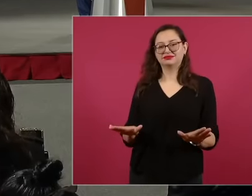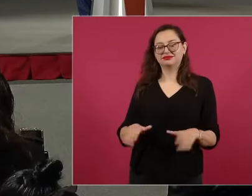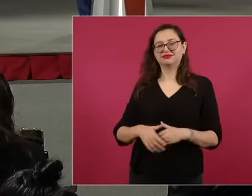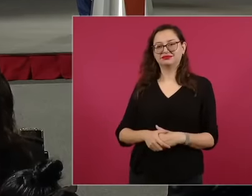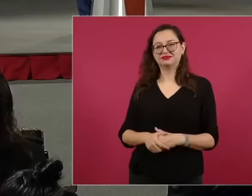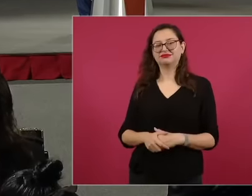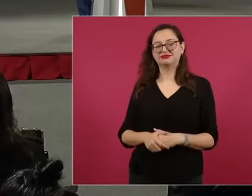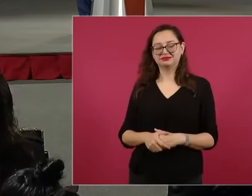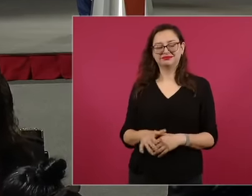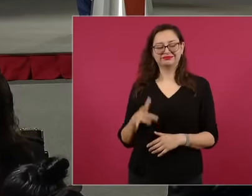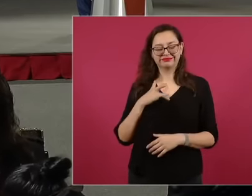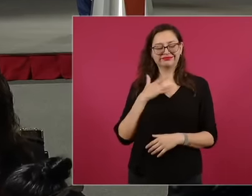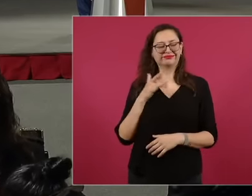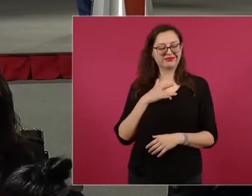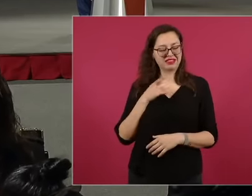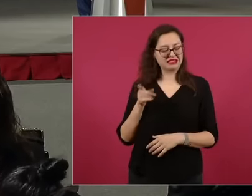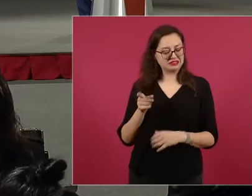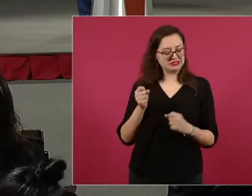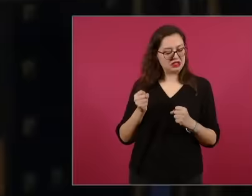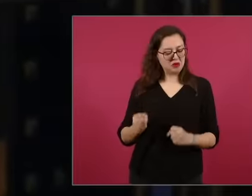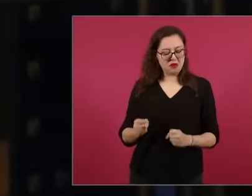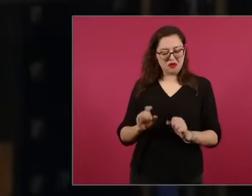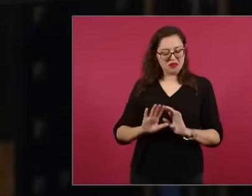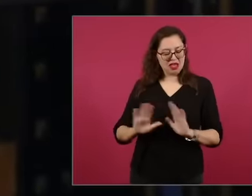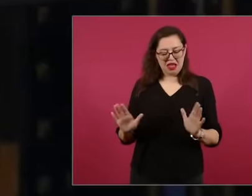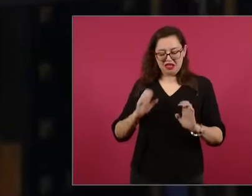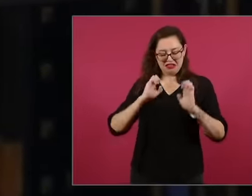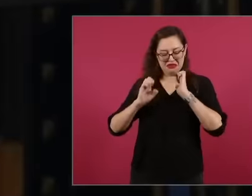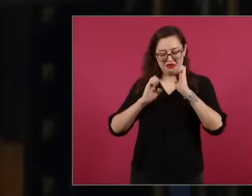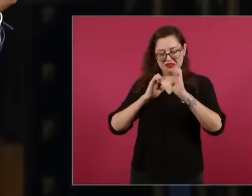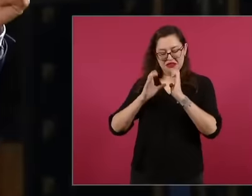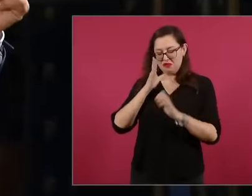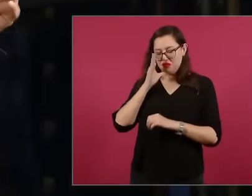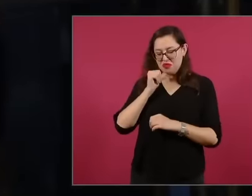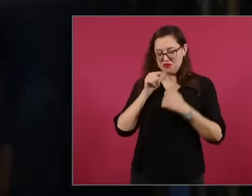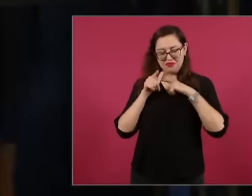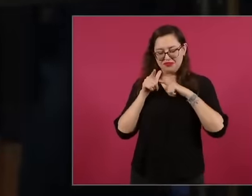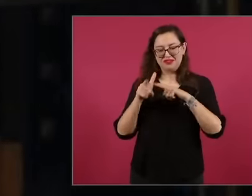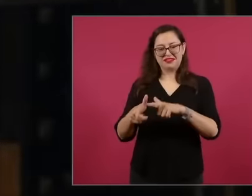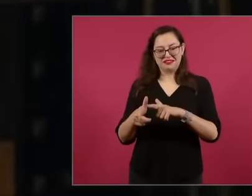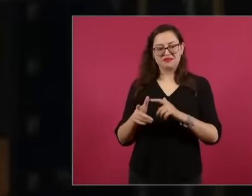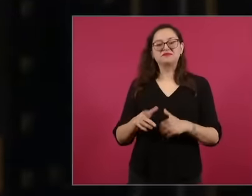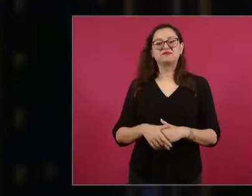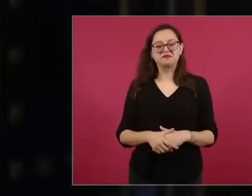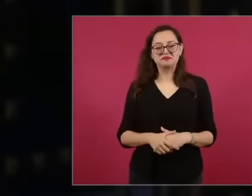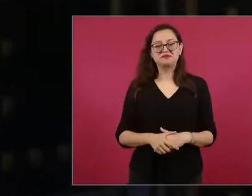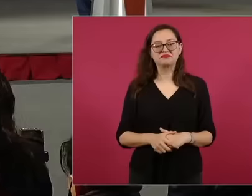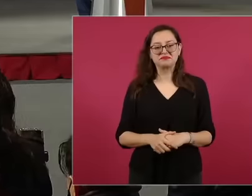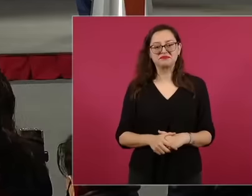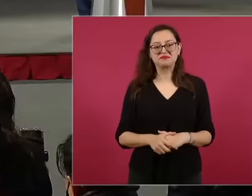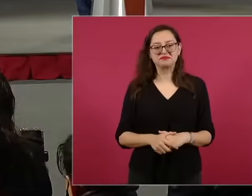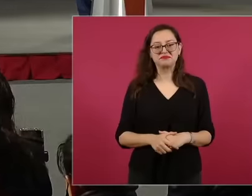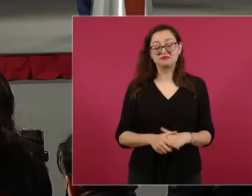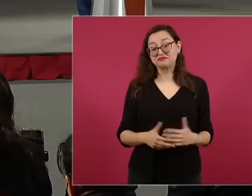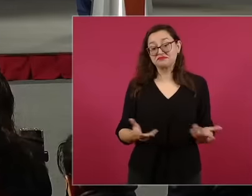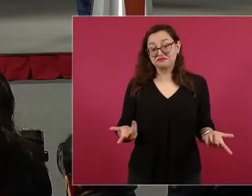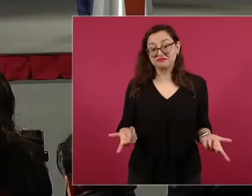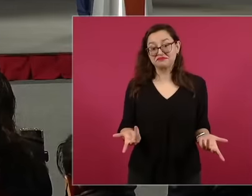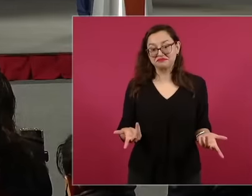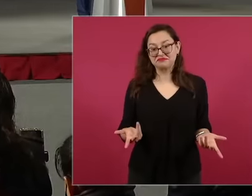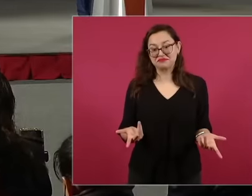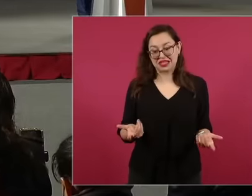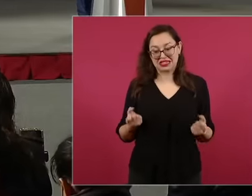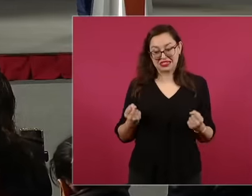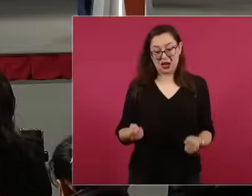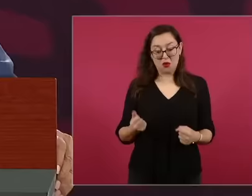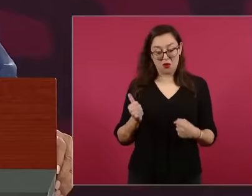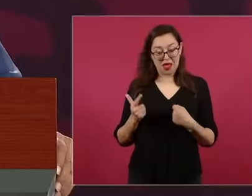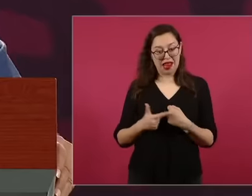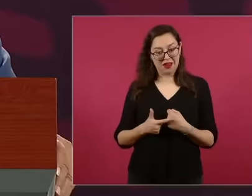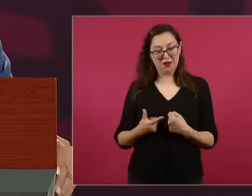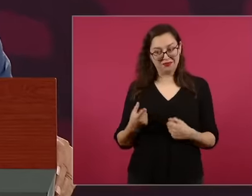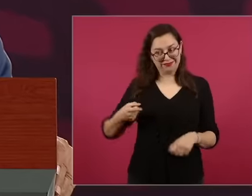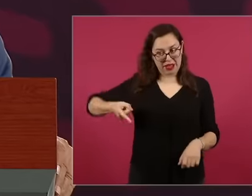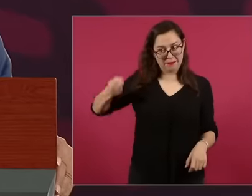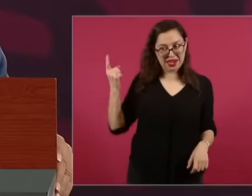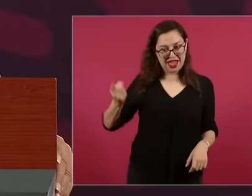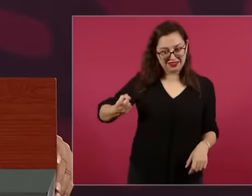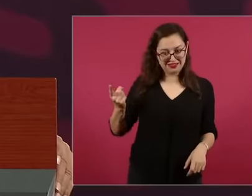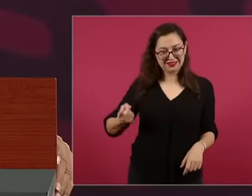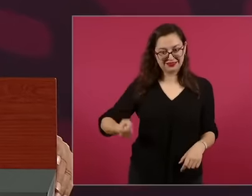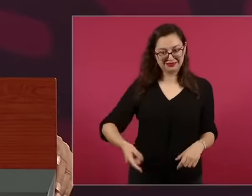interview because if we are not going to brush you